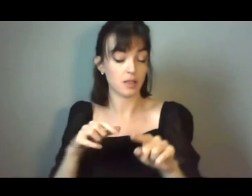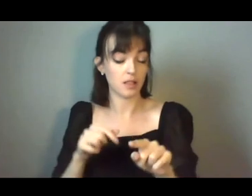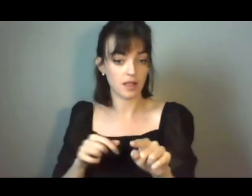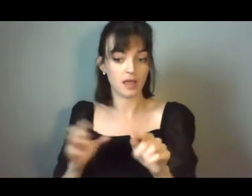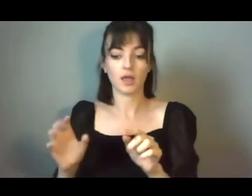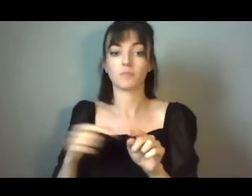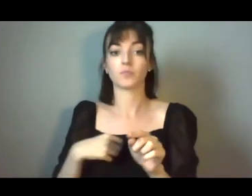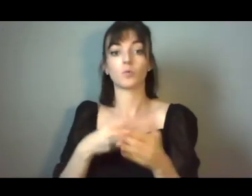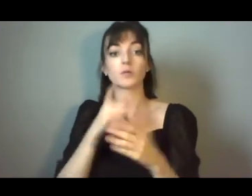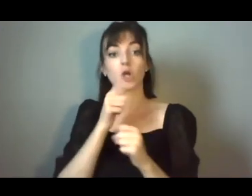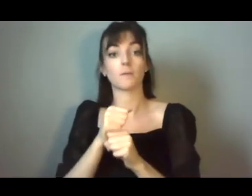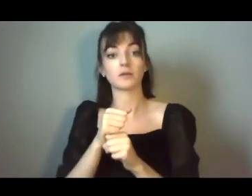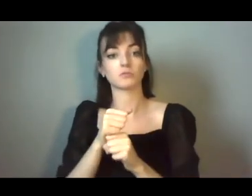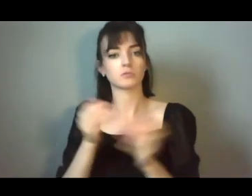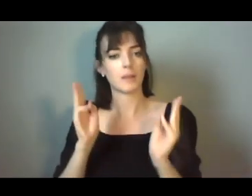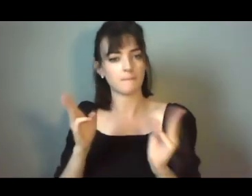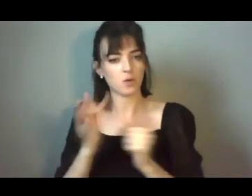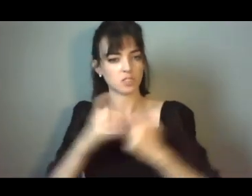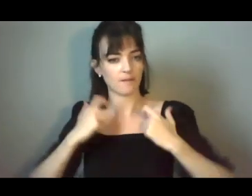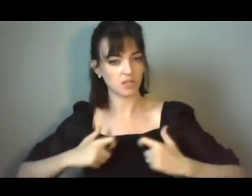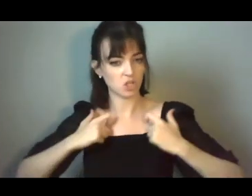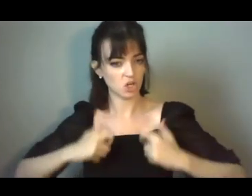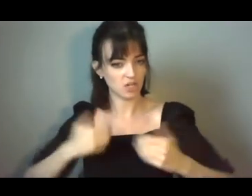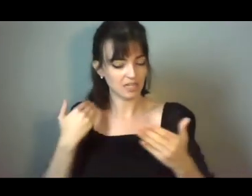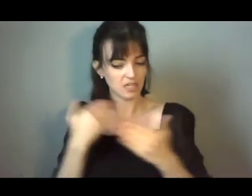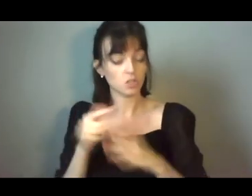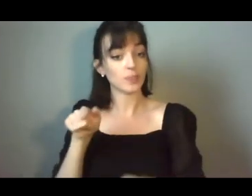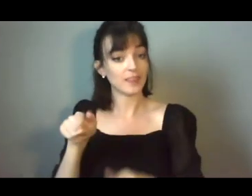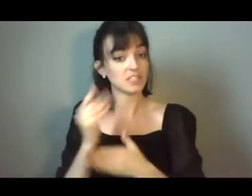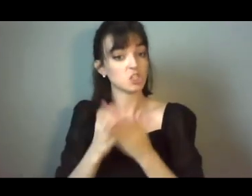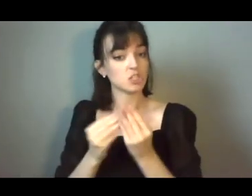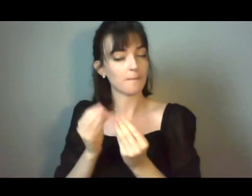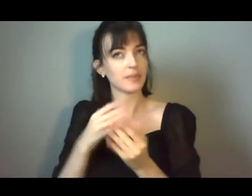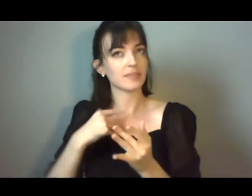of attorney and so on and that's certainly something that I think people may want to